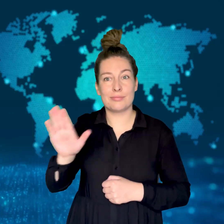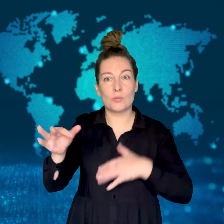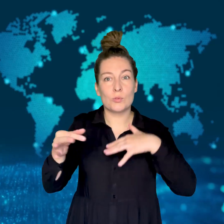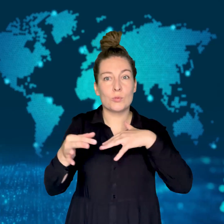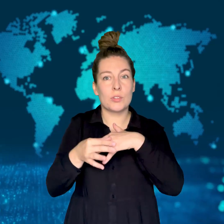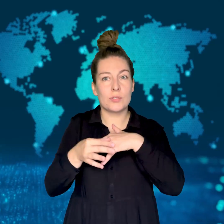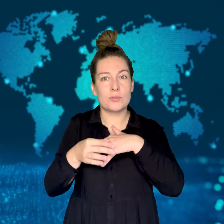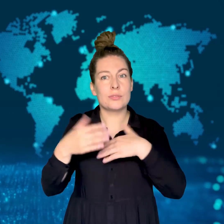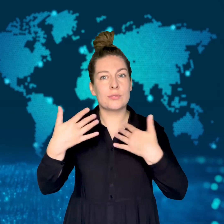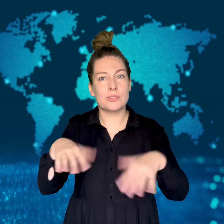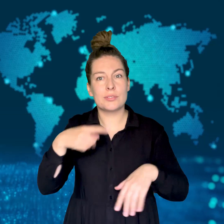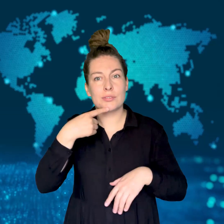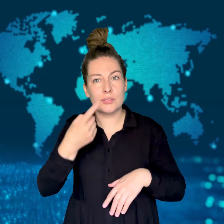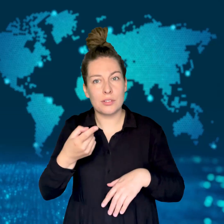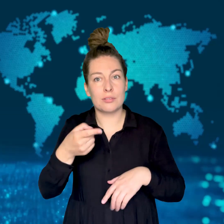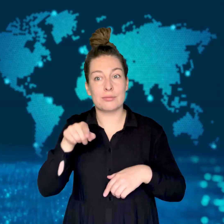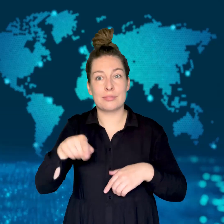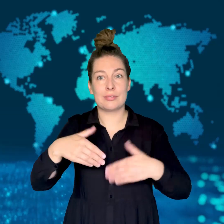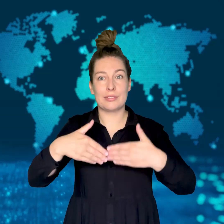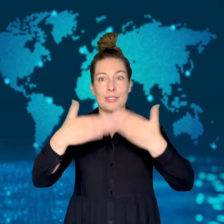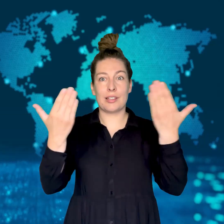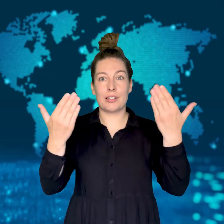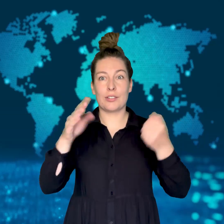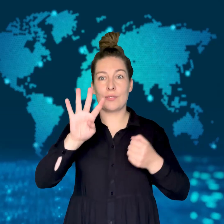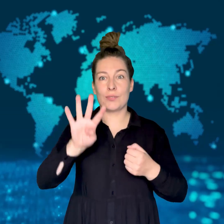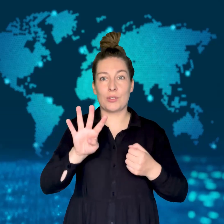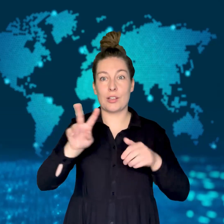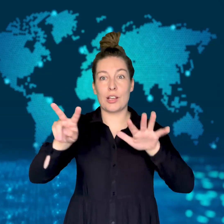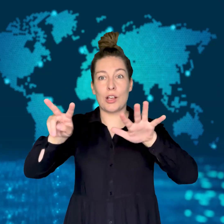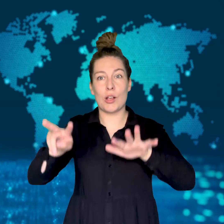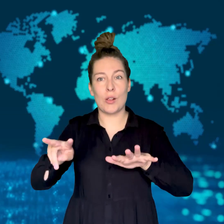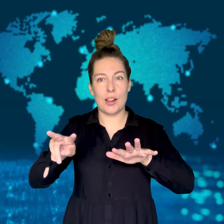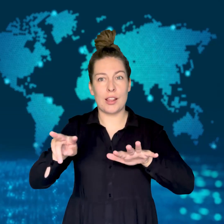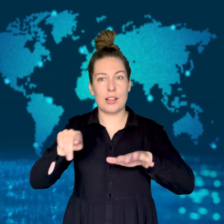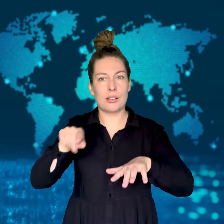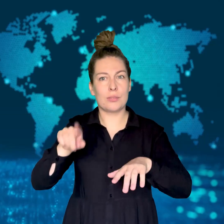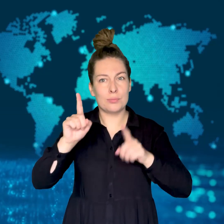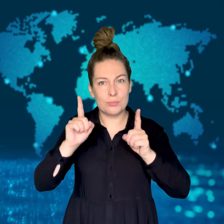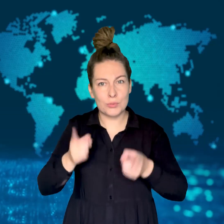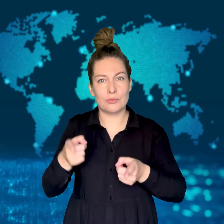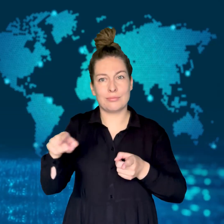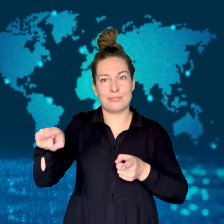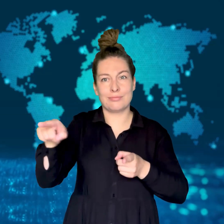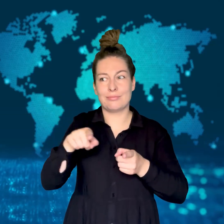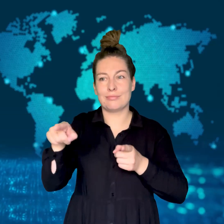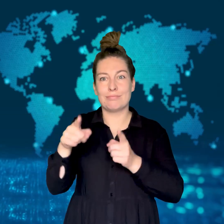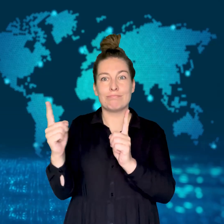on July 4th, but he did not show up.